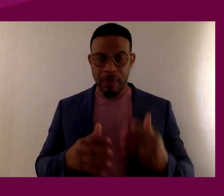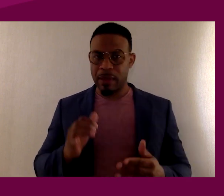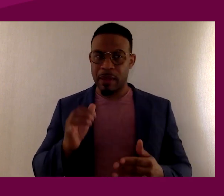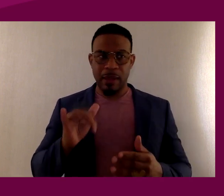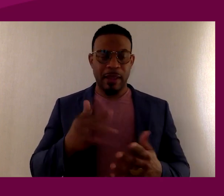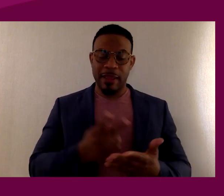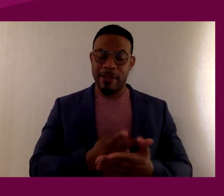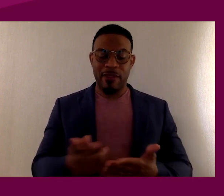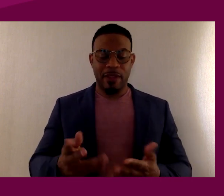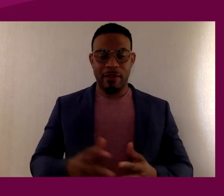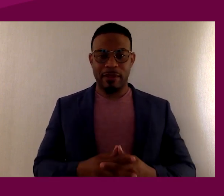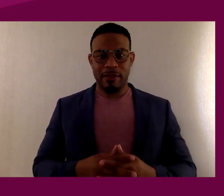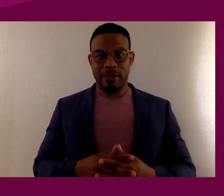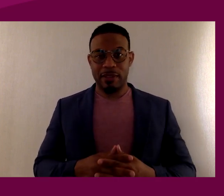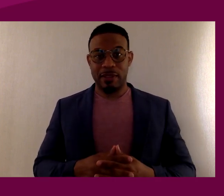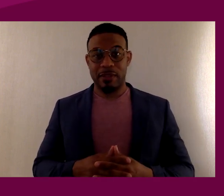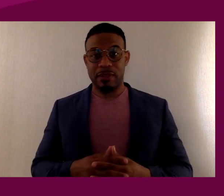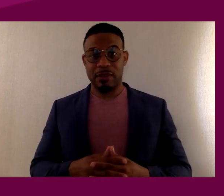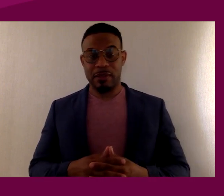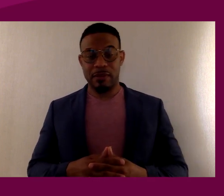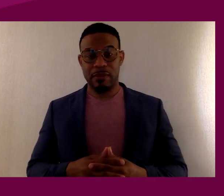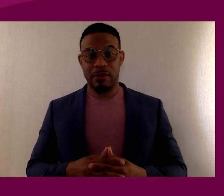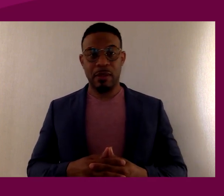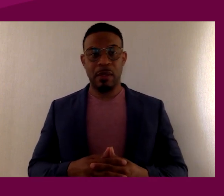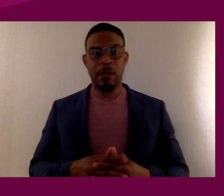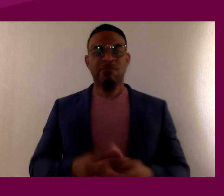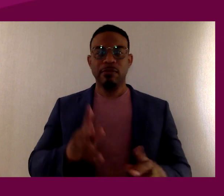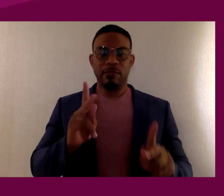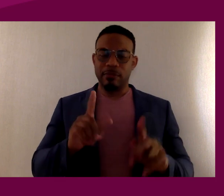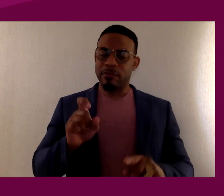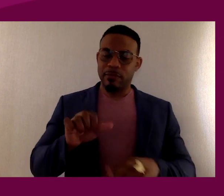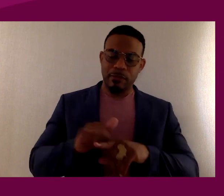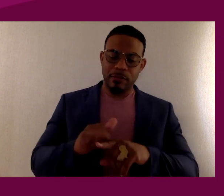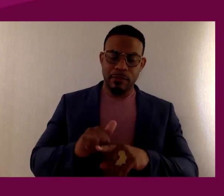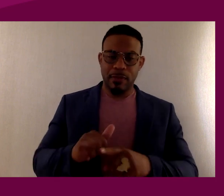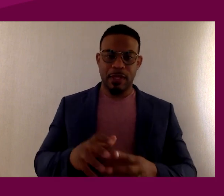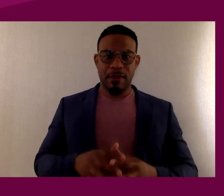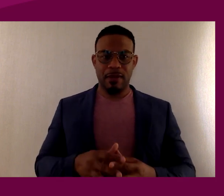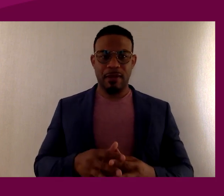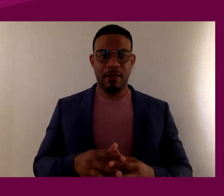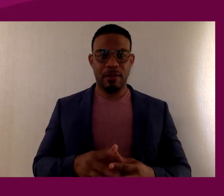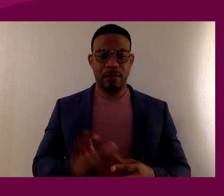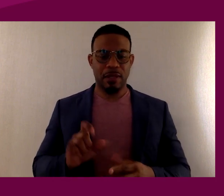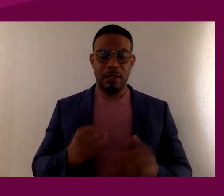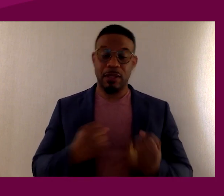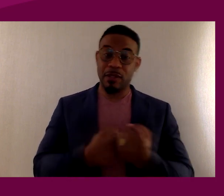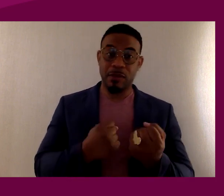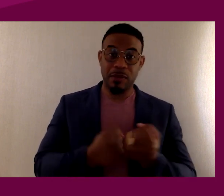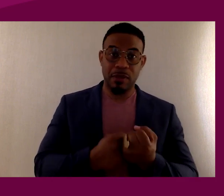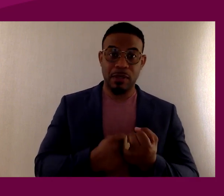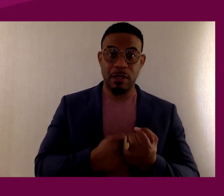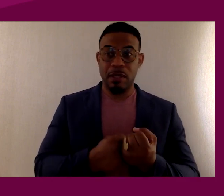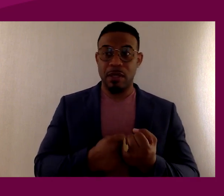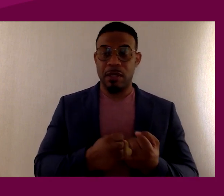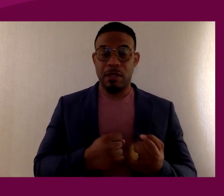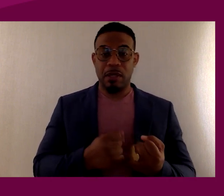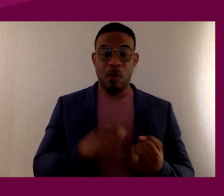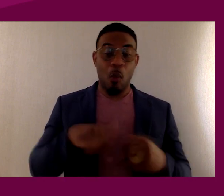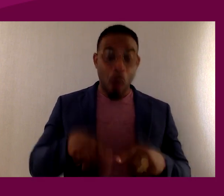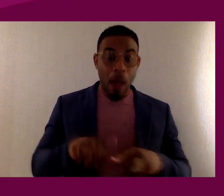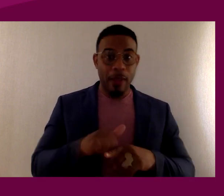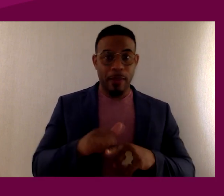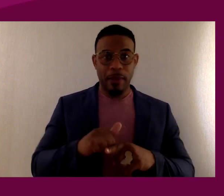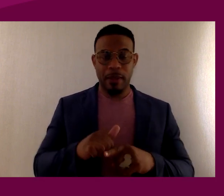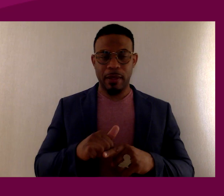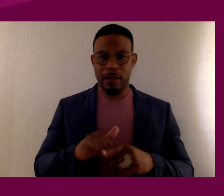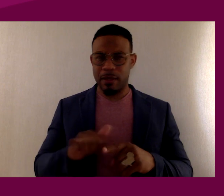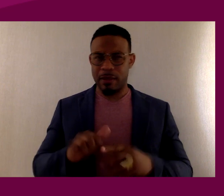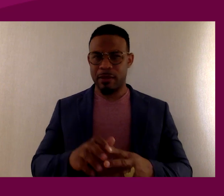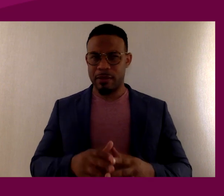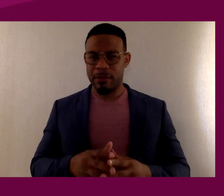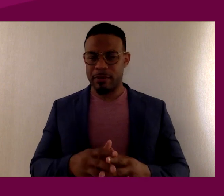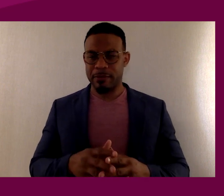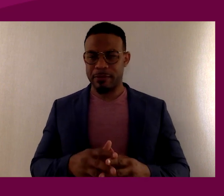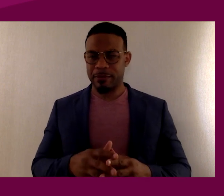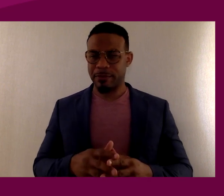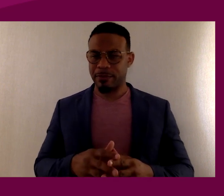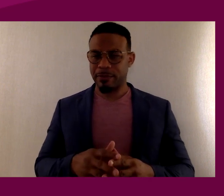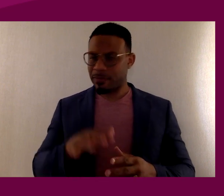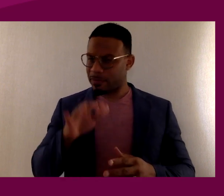I'm sorry. That's a failure. People need training. They need support while they practice their